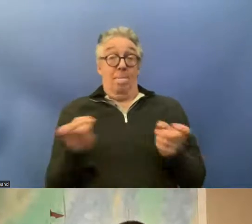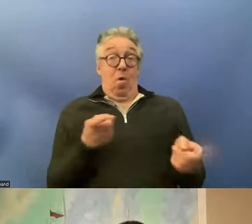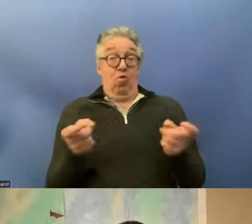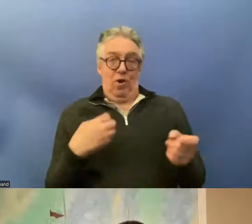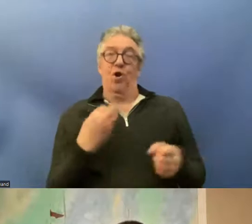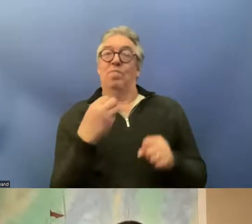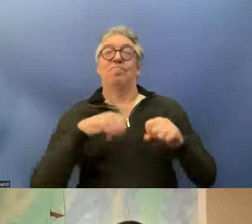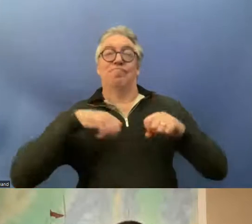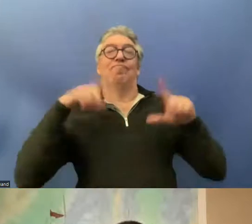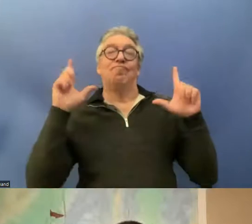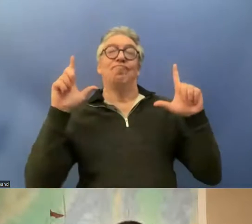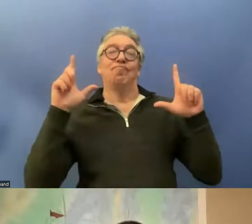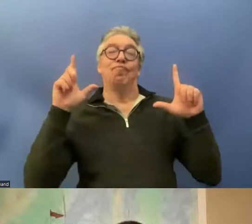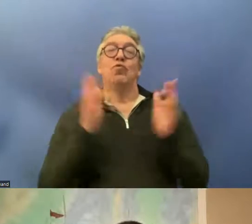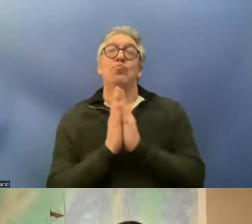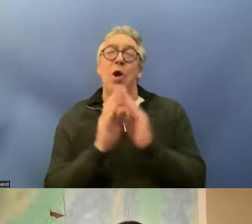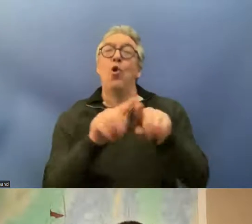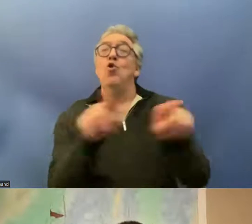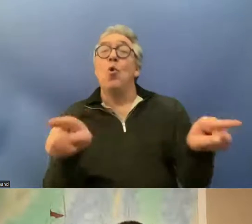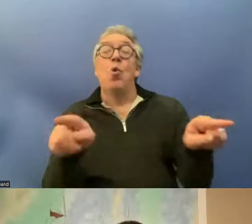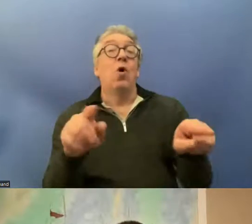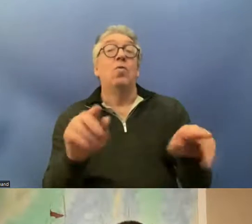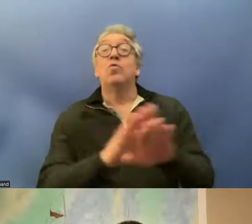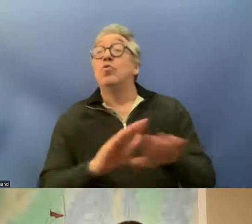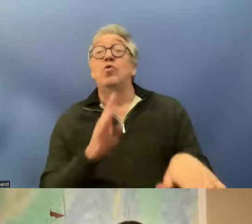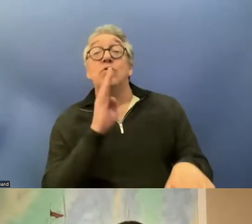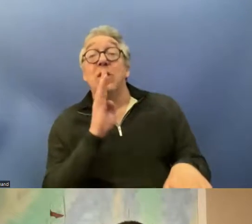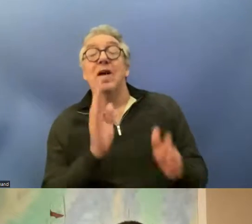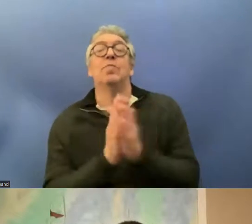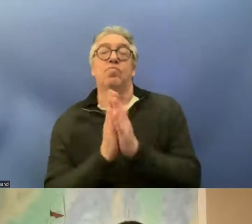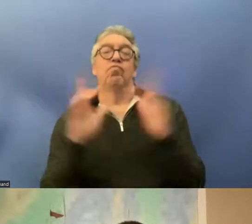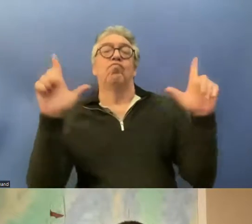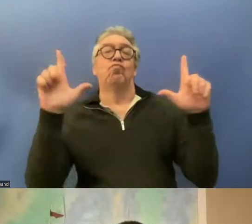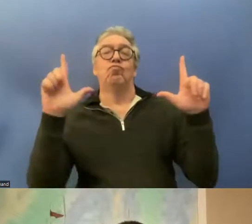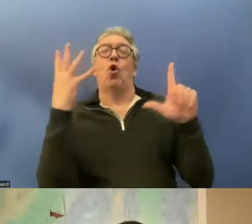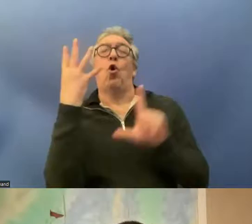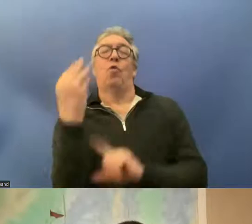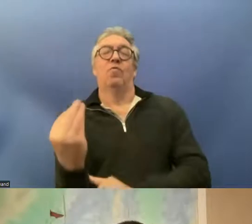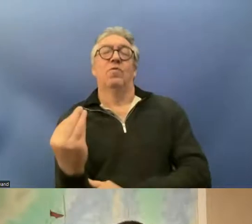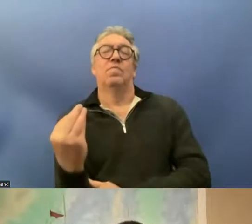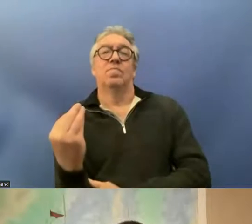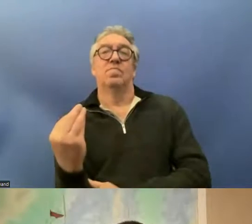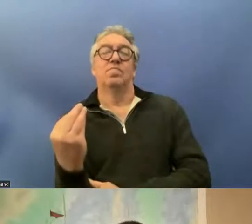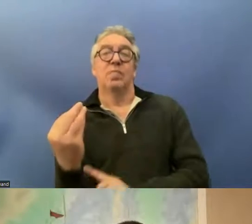off. And we will wait to answer questions until the presentations are done.